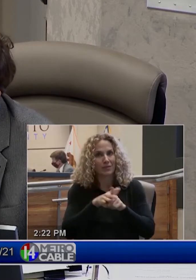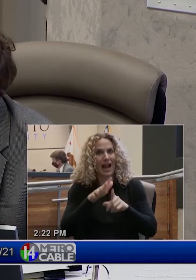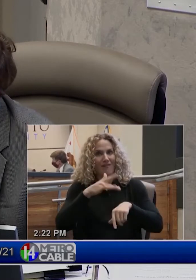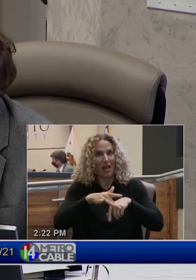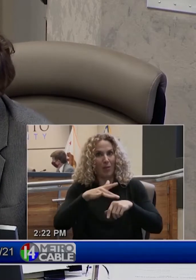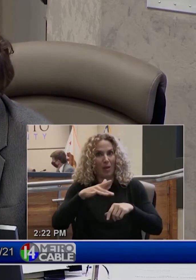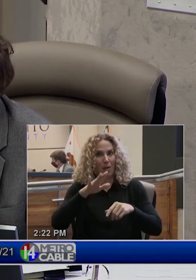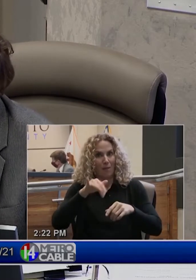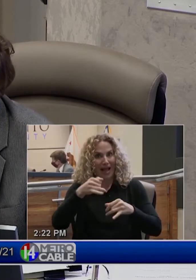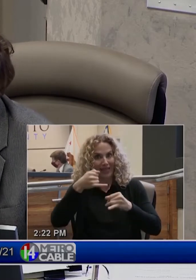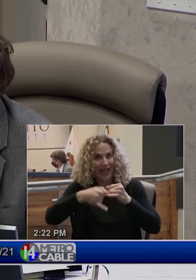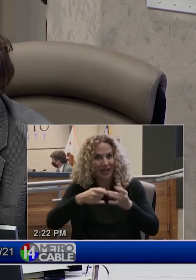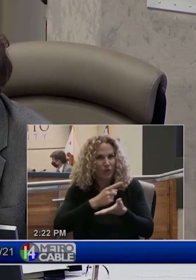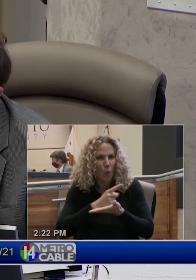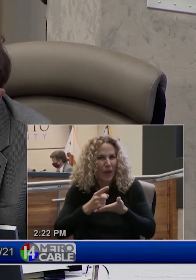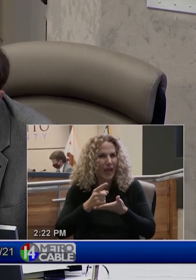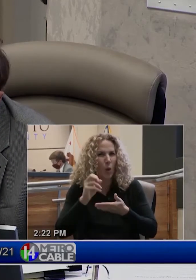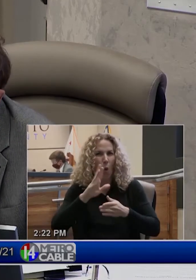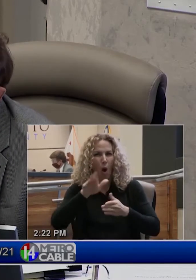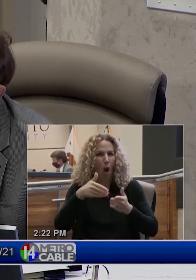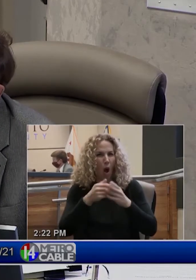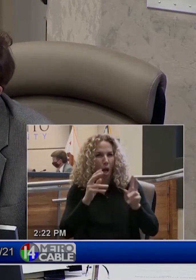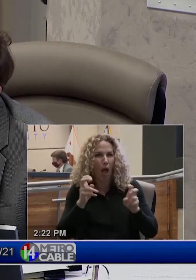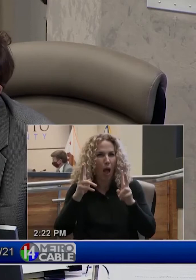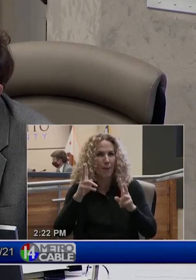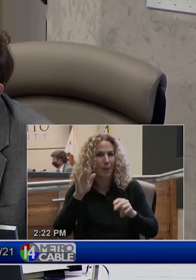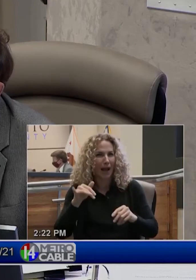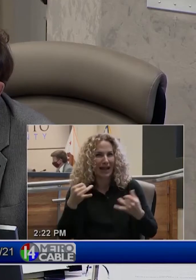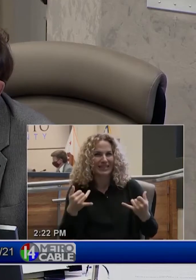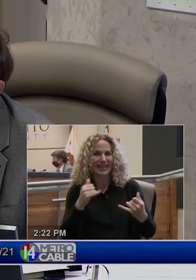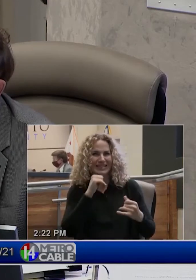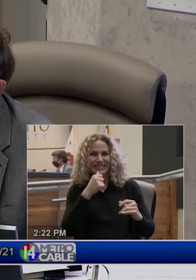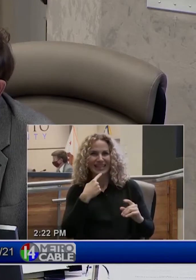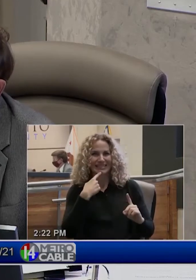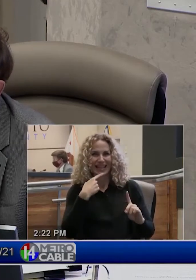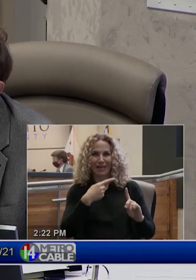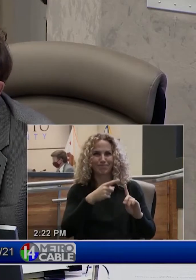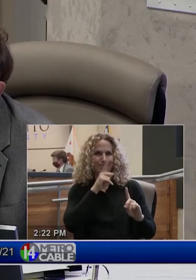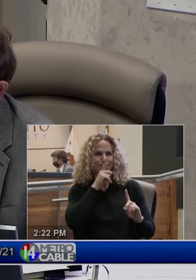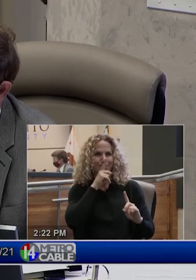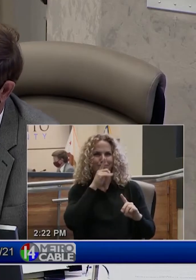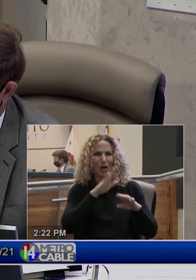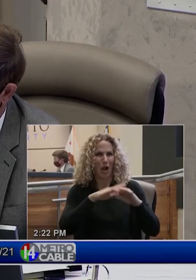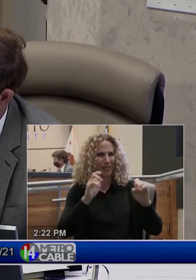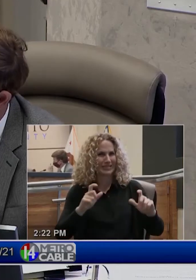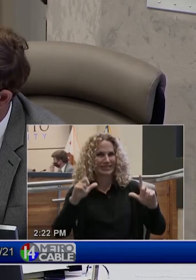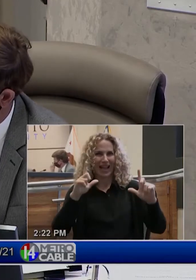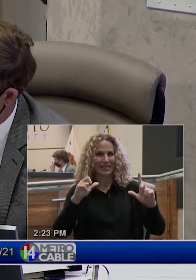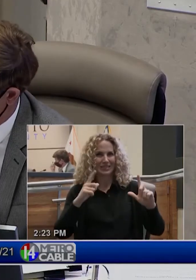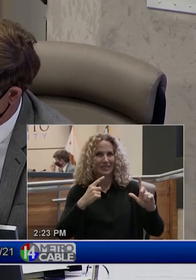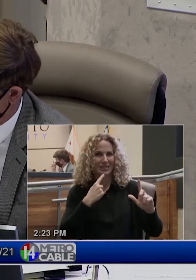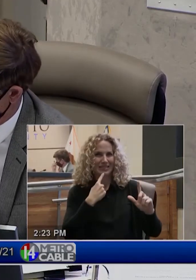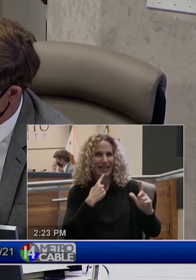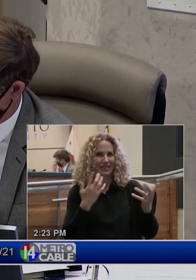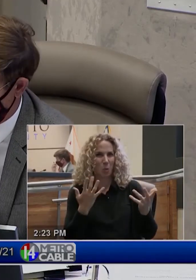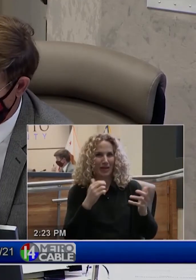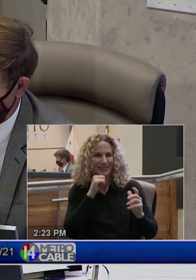OR ALL, UP BY TODAY? THAT IS NOT WHAT THE HEADER SAYS THAT IS NOT WHAT THE HEADER SAYS HERE. HERE. >> RIGHT.